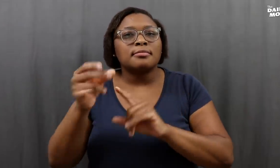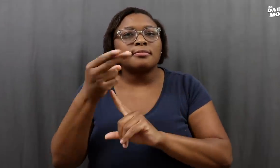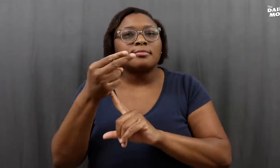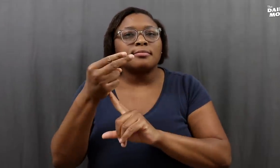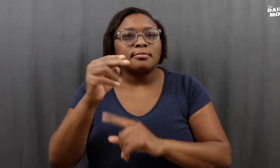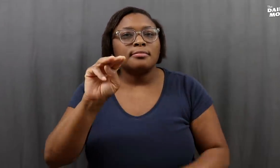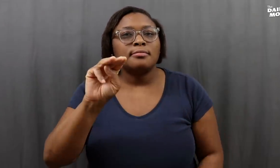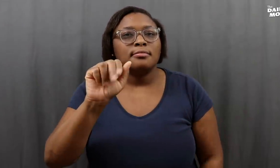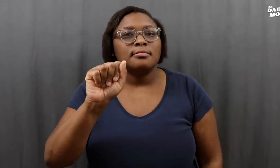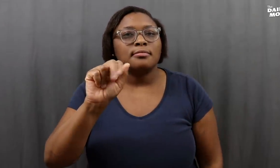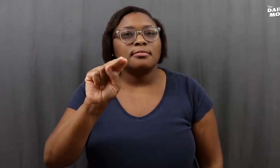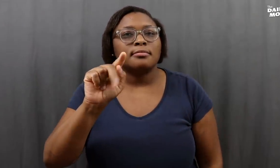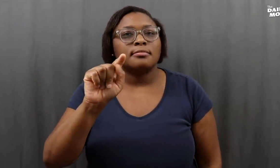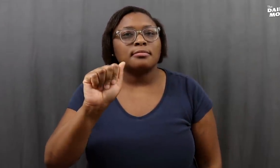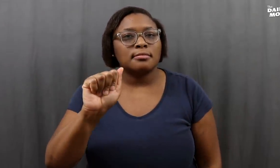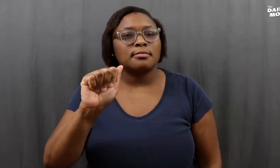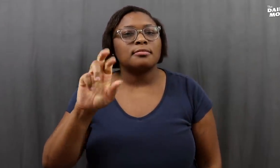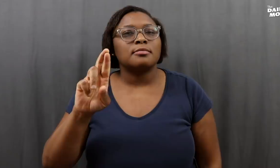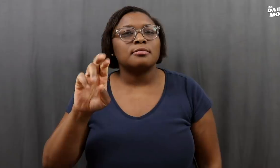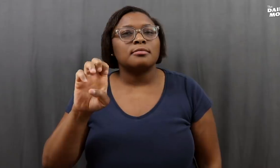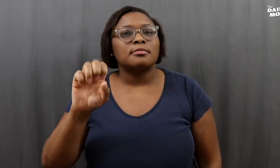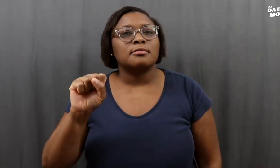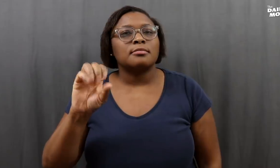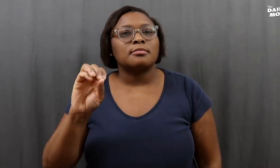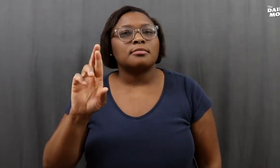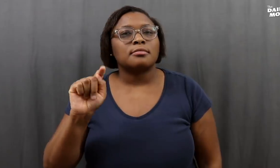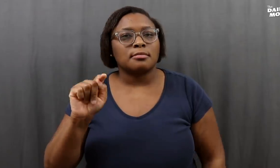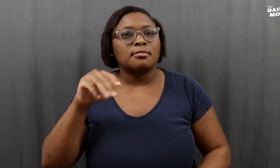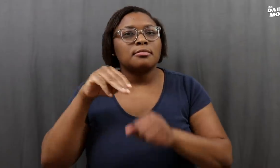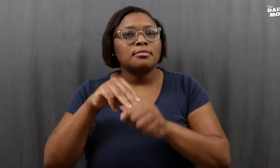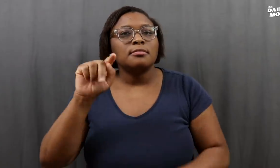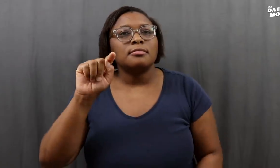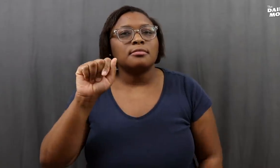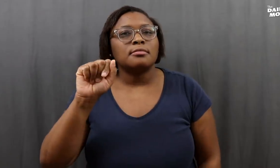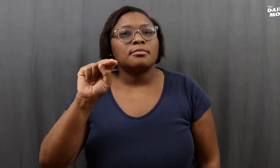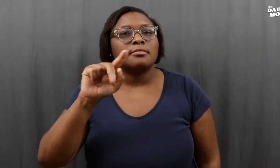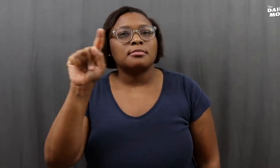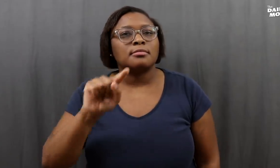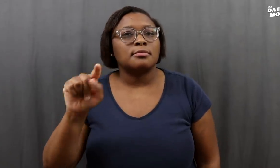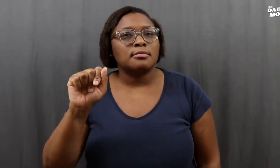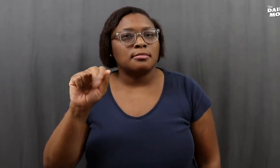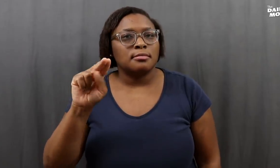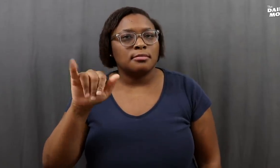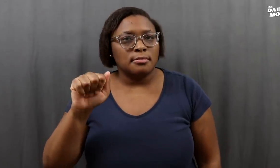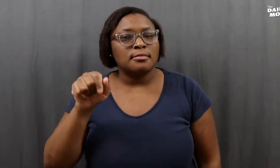at the Manta Resort in Tanzania.